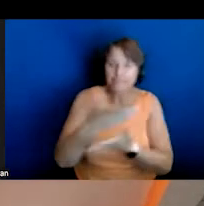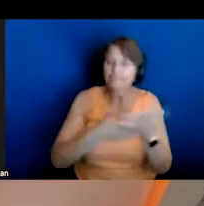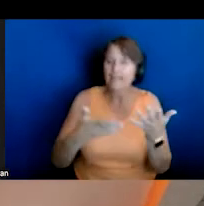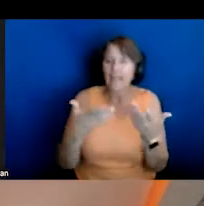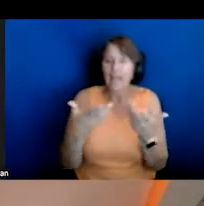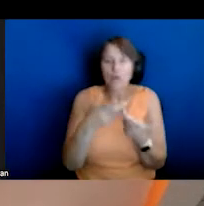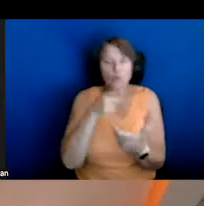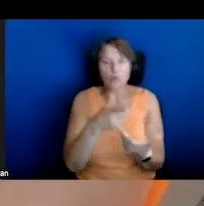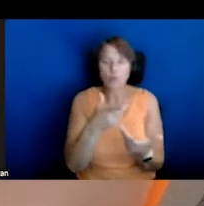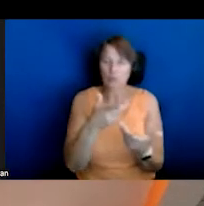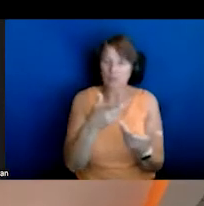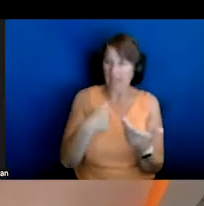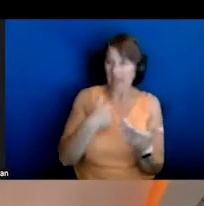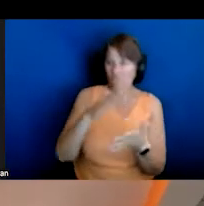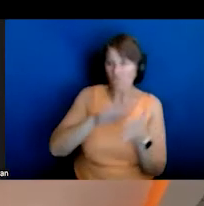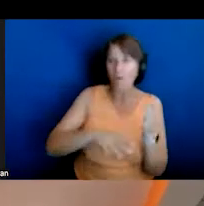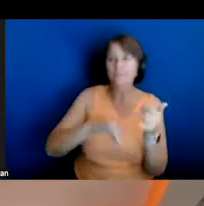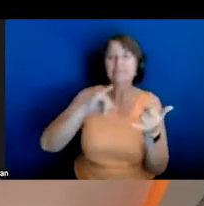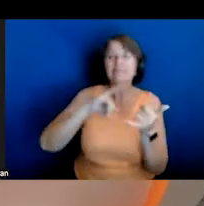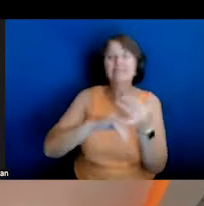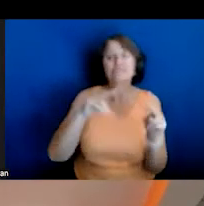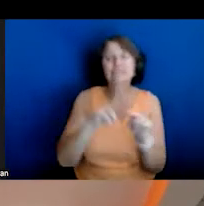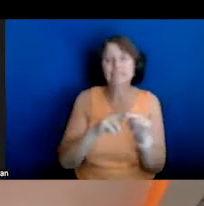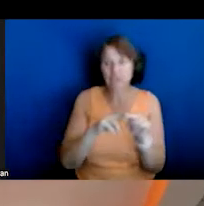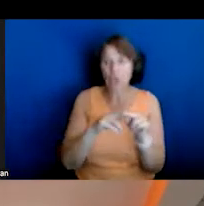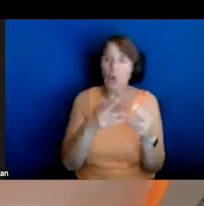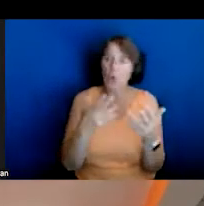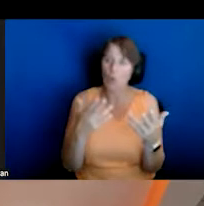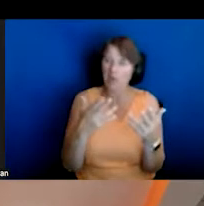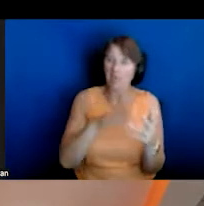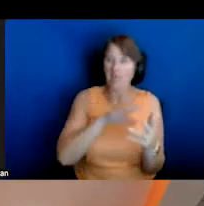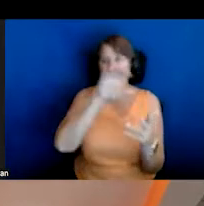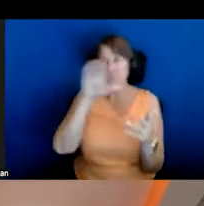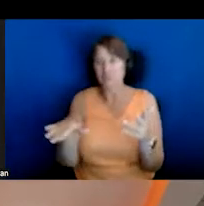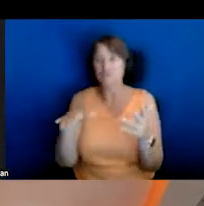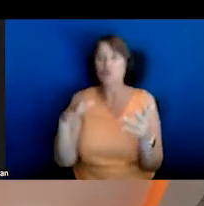I'm from San Francisco going to Nordic country, like how do you work here.